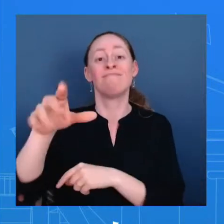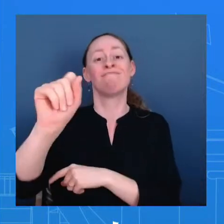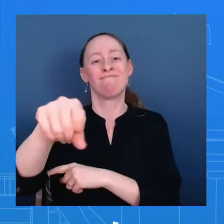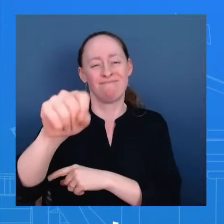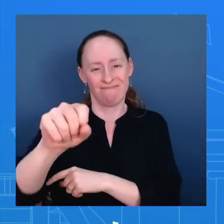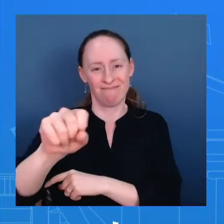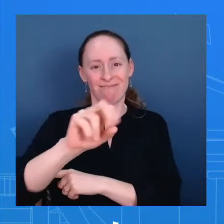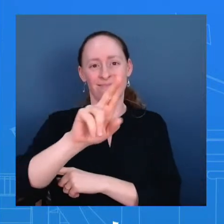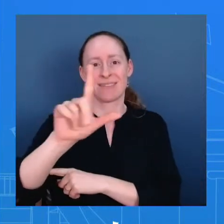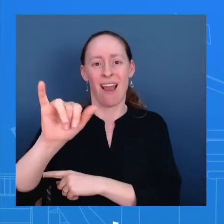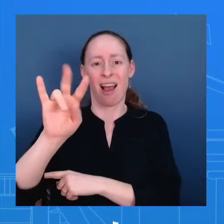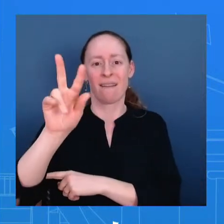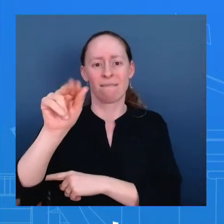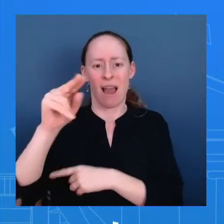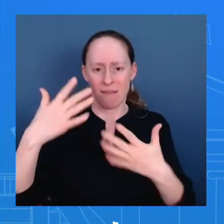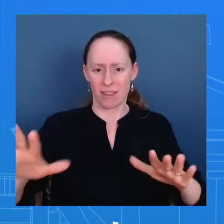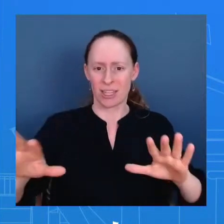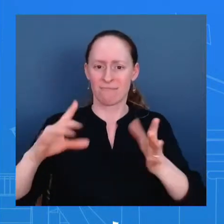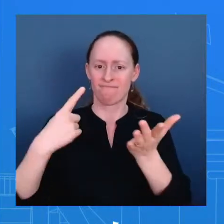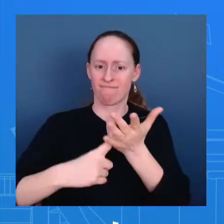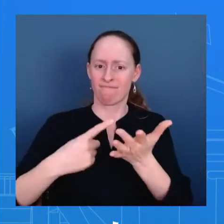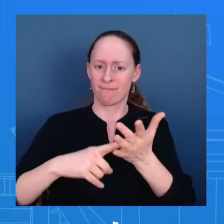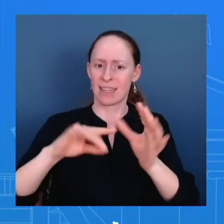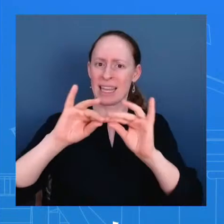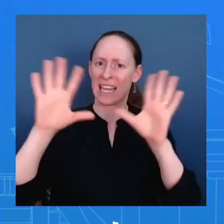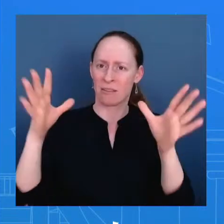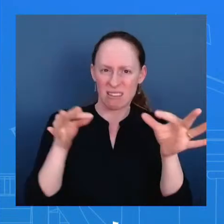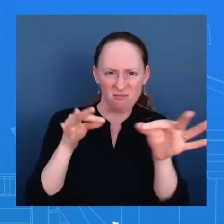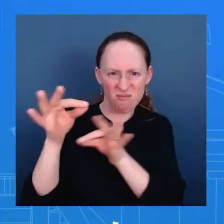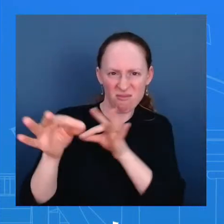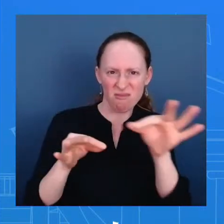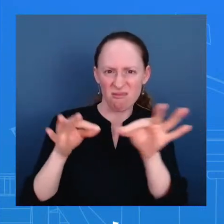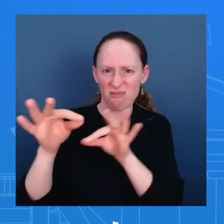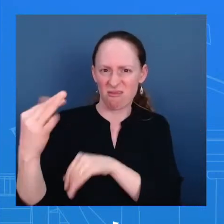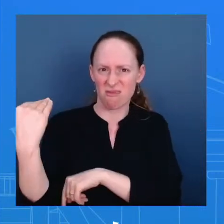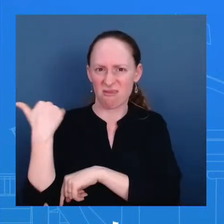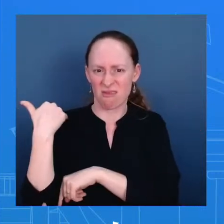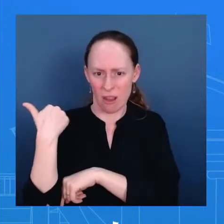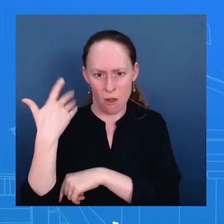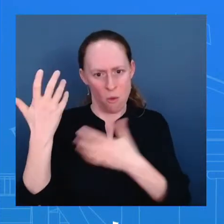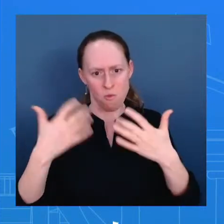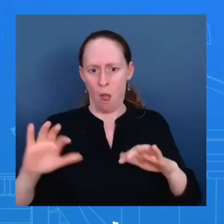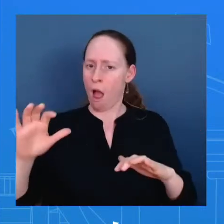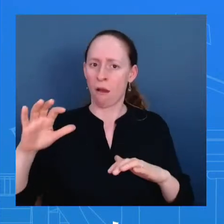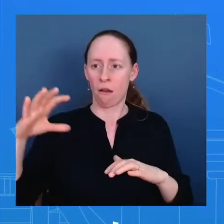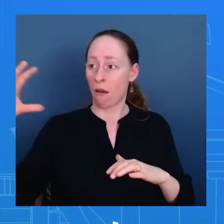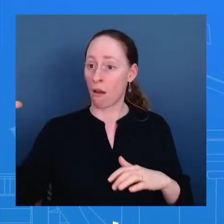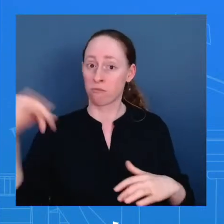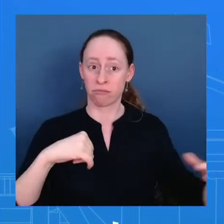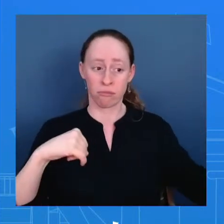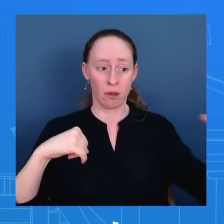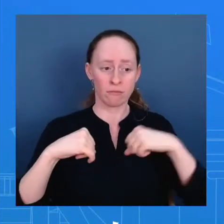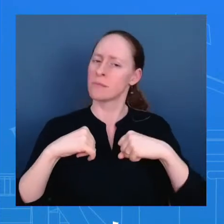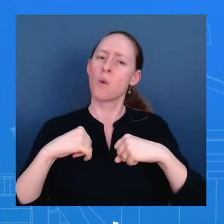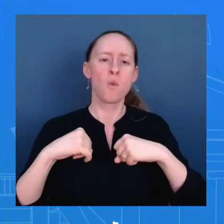And so, we have discussed this with the Israelis. And so, we'll continue to do that, to have that conversation. But I'm not going to analyze his speech and talk --